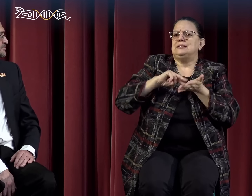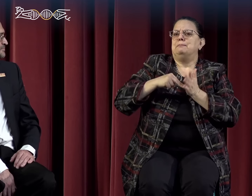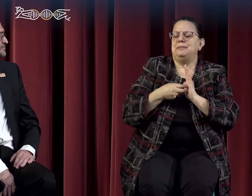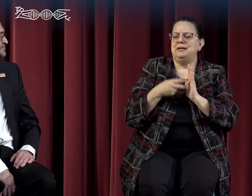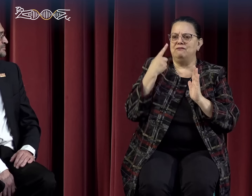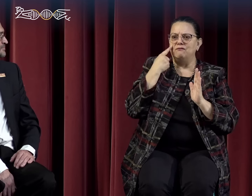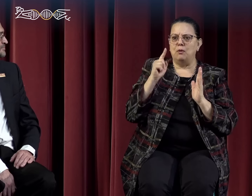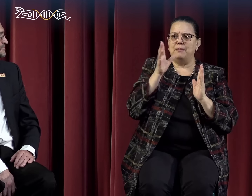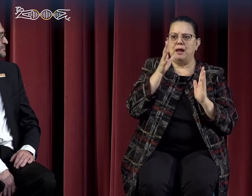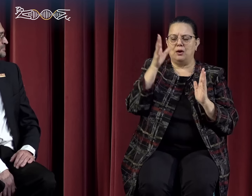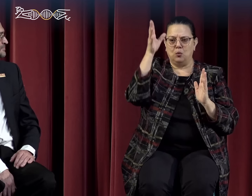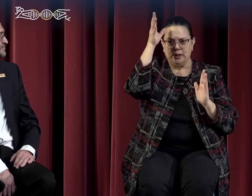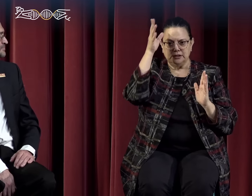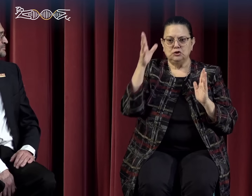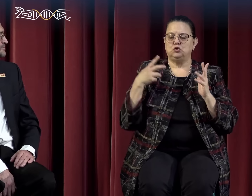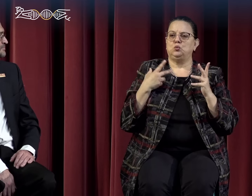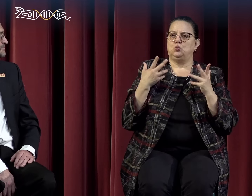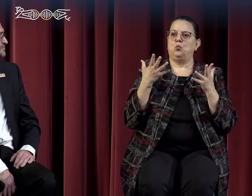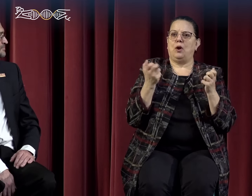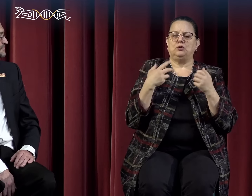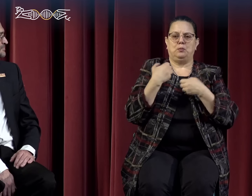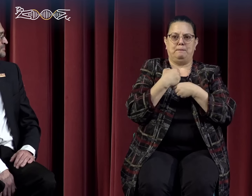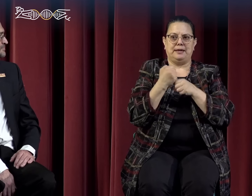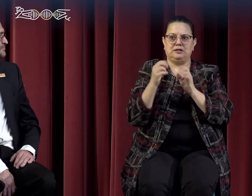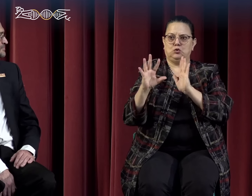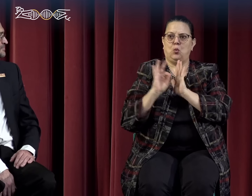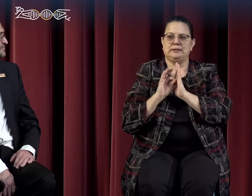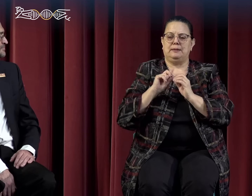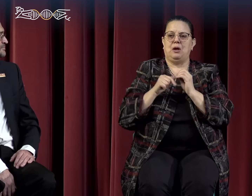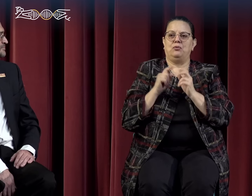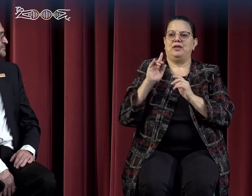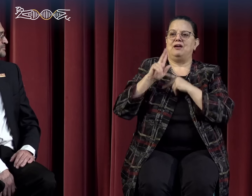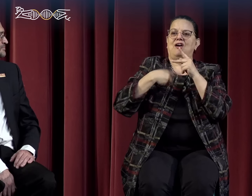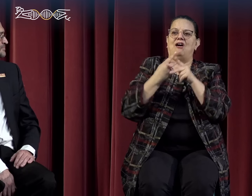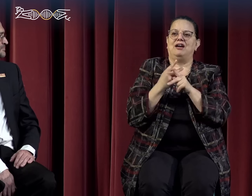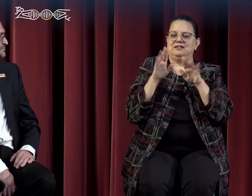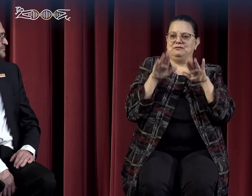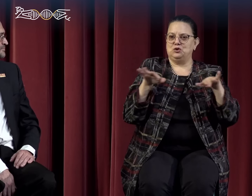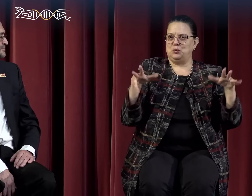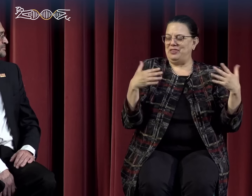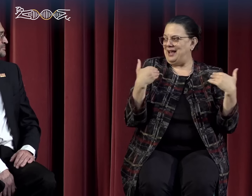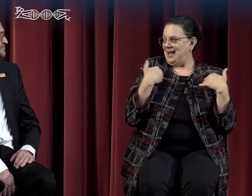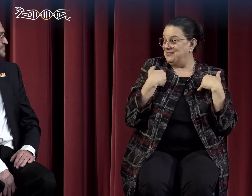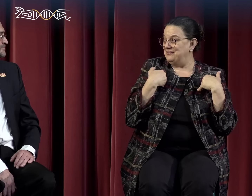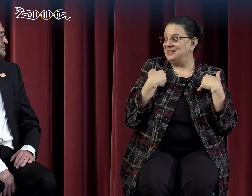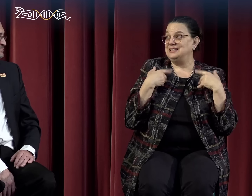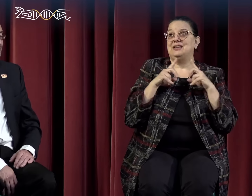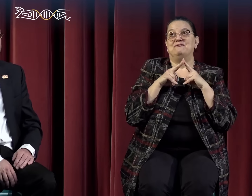When we think about idea of parents making a choice about the type of